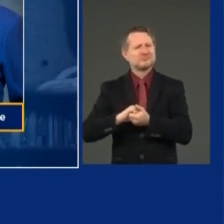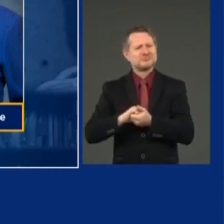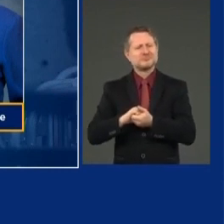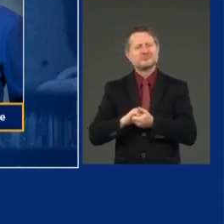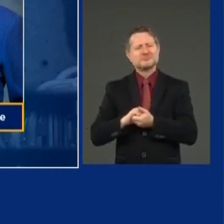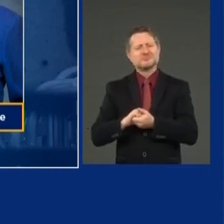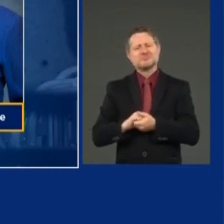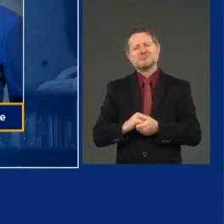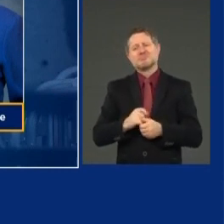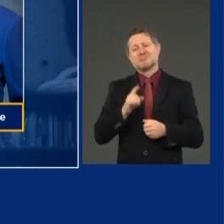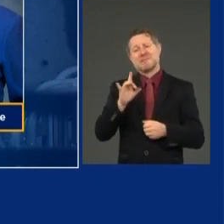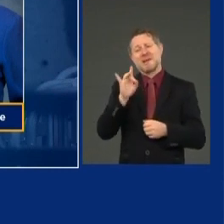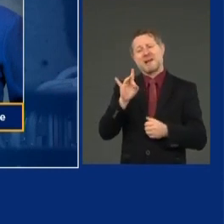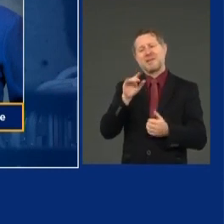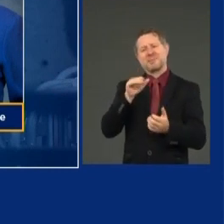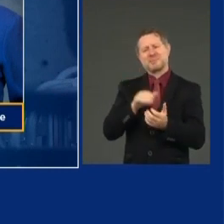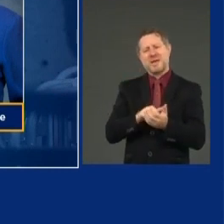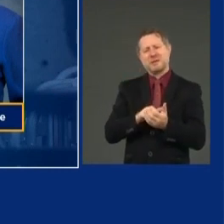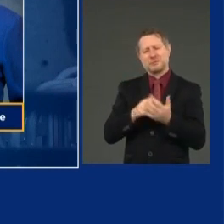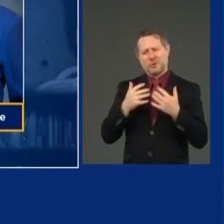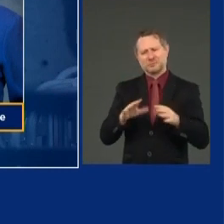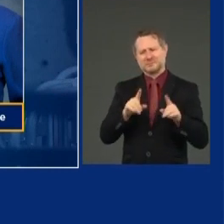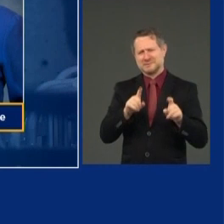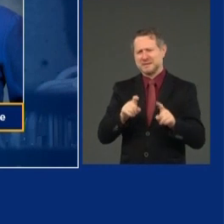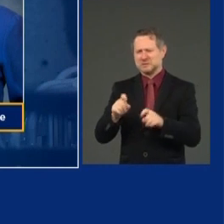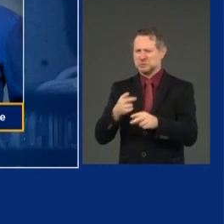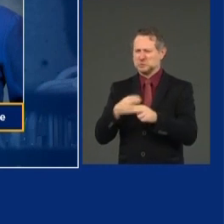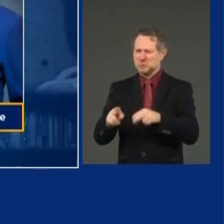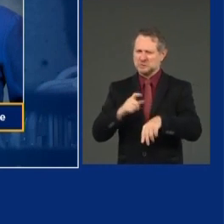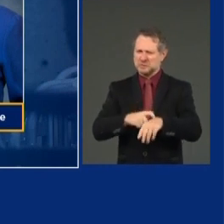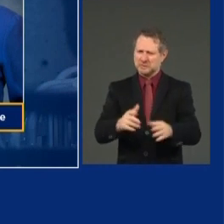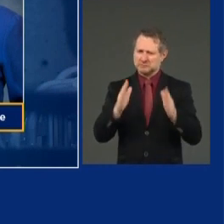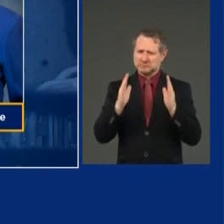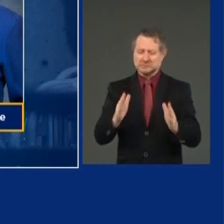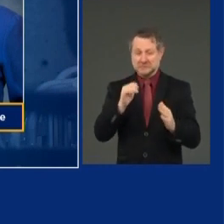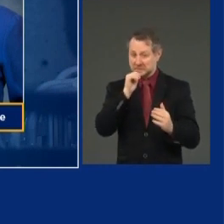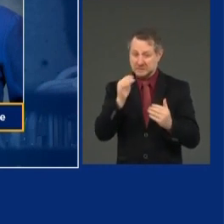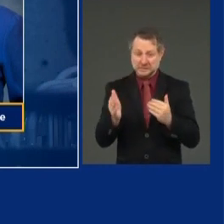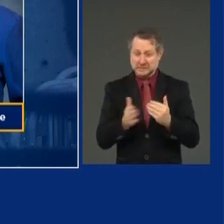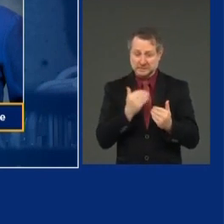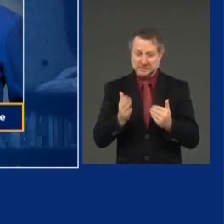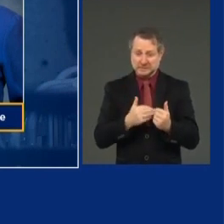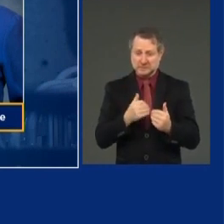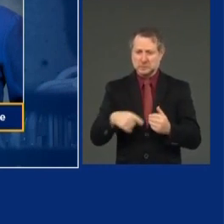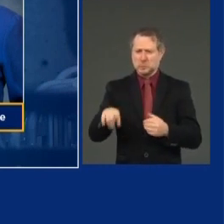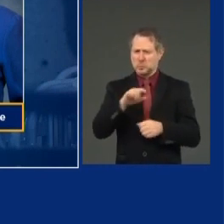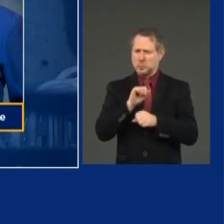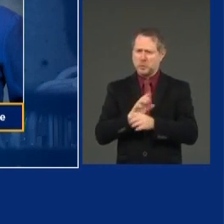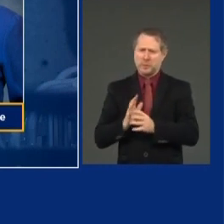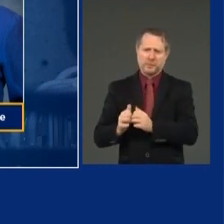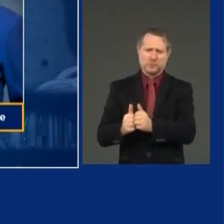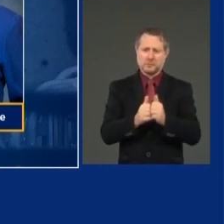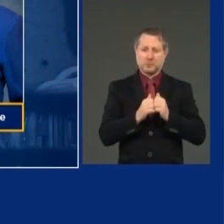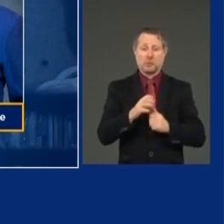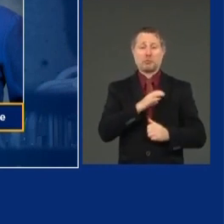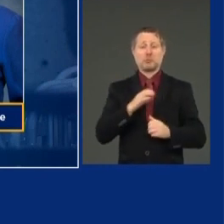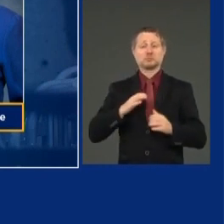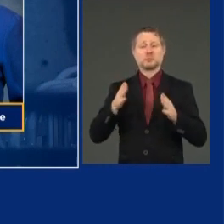HELPED ORGANIZE THIS PARTNERSHIP BETWEEN NORTHWELL AND THE FAITH-BASED COMMUNITY.